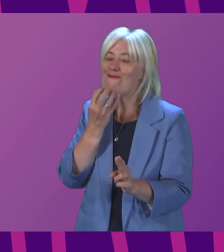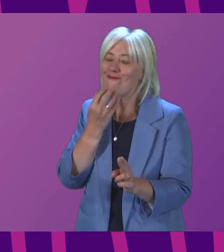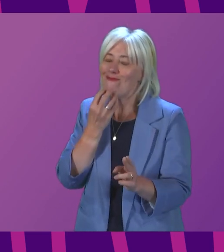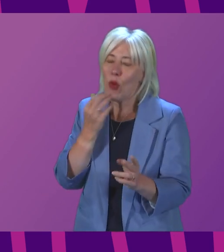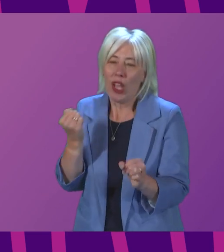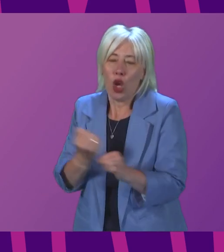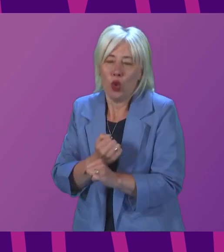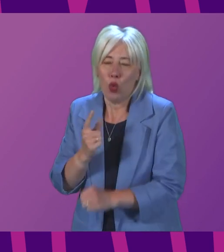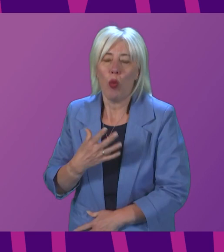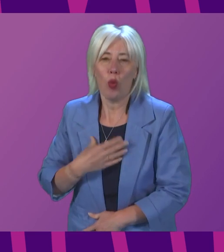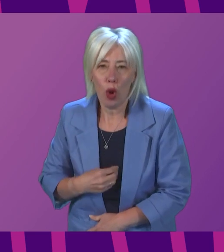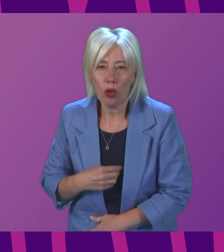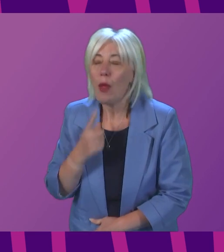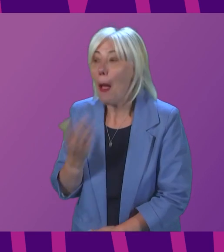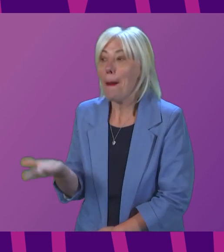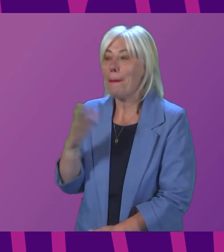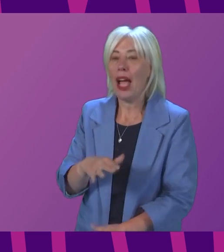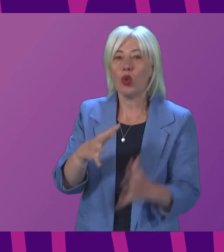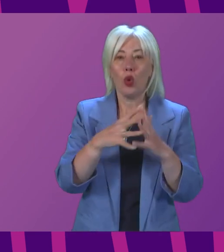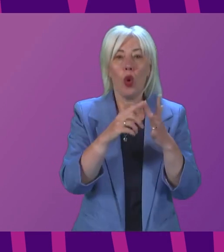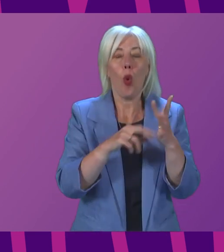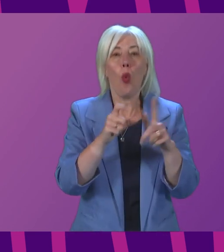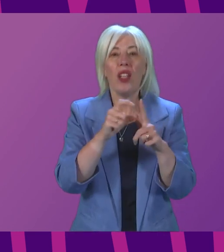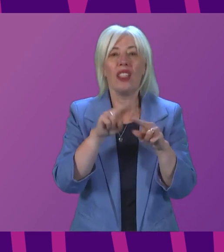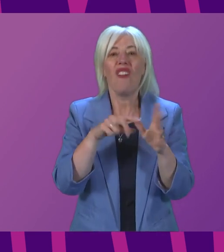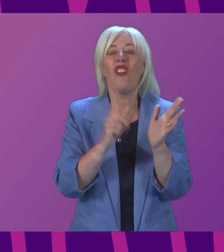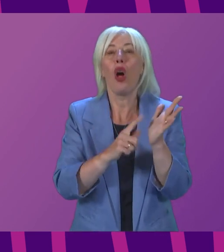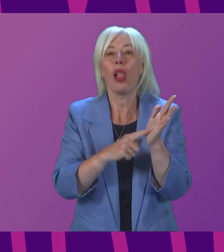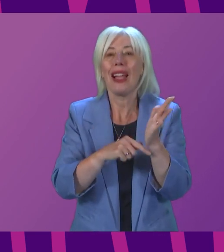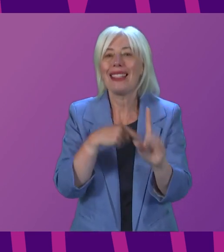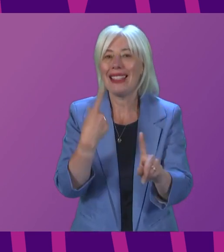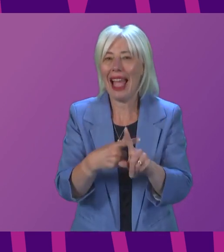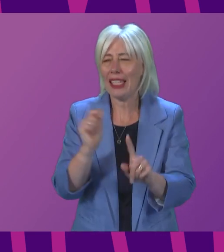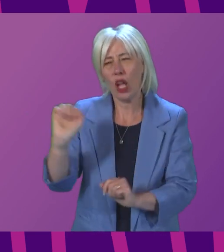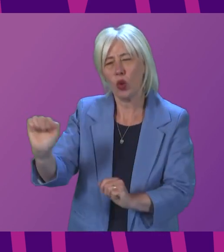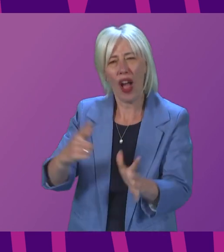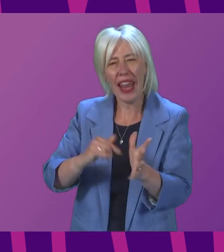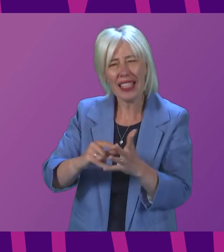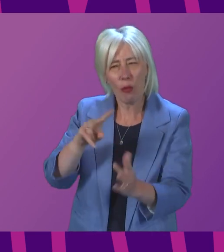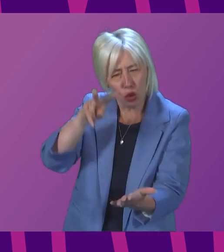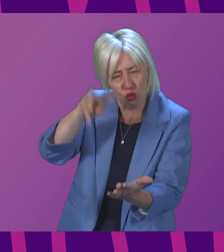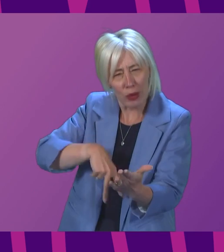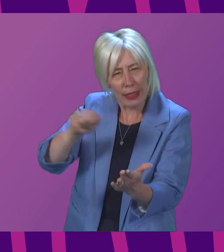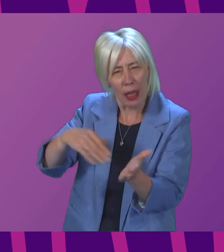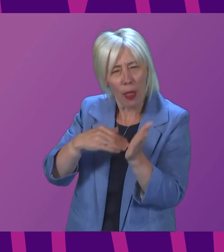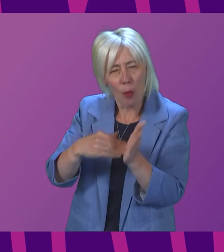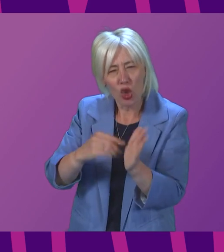That brings me back to the windfall tax. I do not know whether Anas Sarwar read the motion that was tabled in the House of Commons